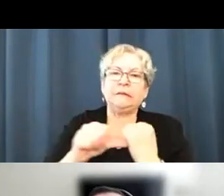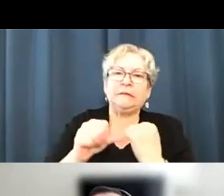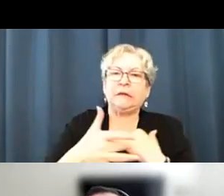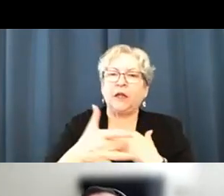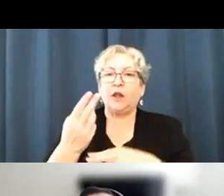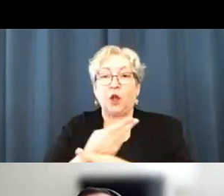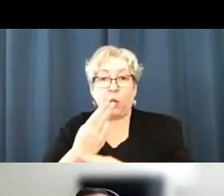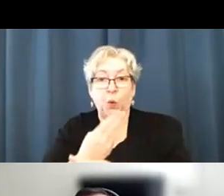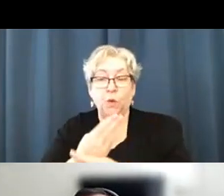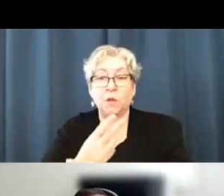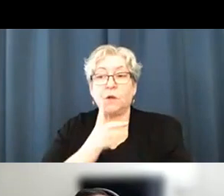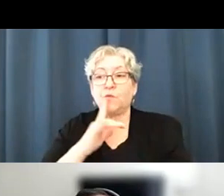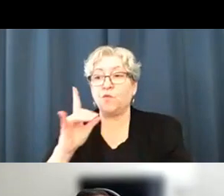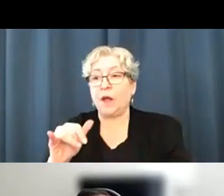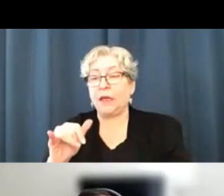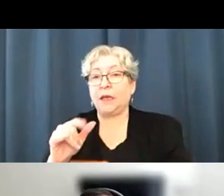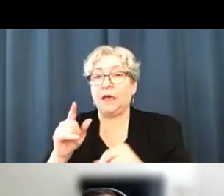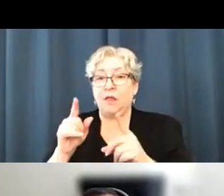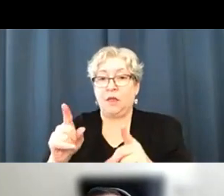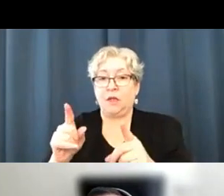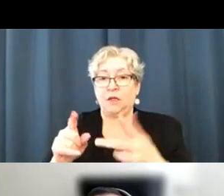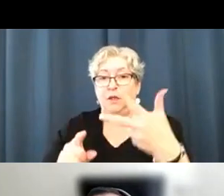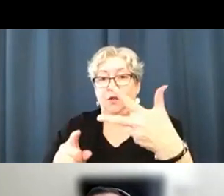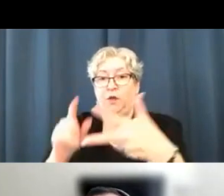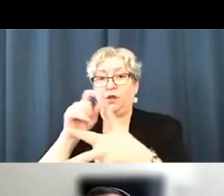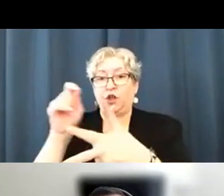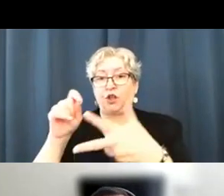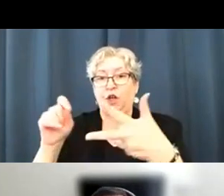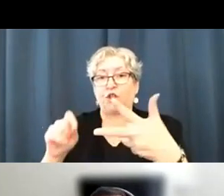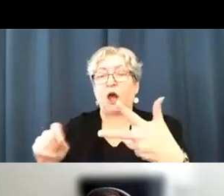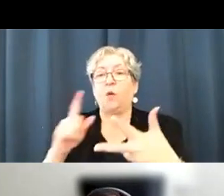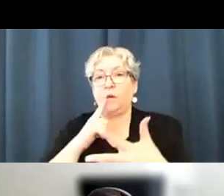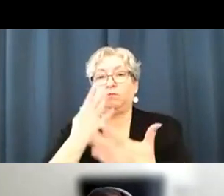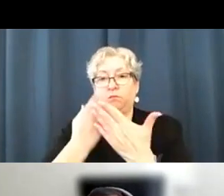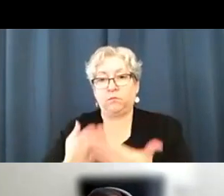And really, these three checkpoints will help us verify that somebody who's using a screen reader